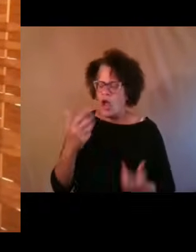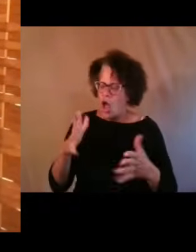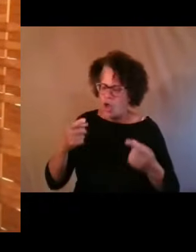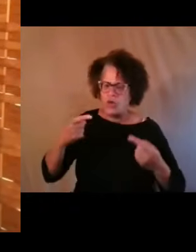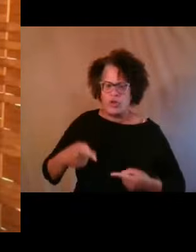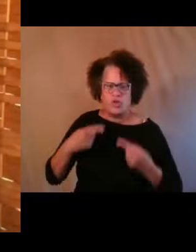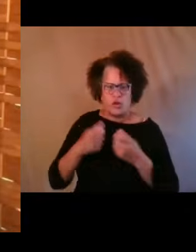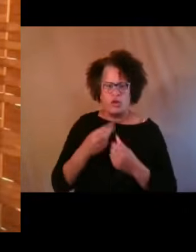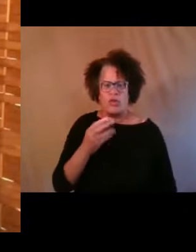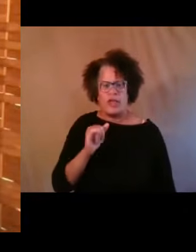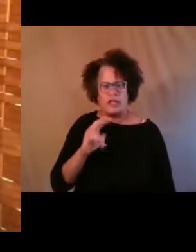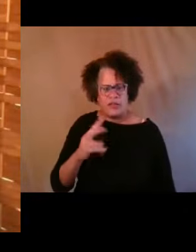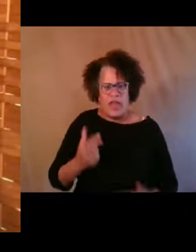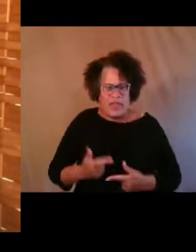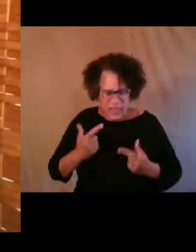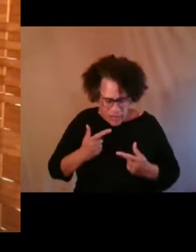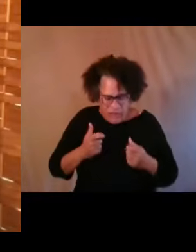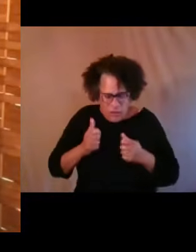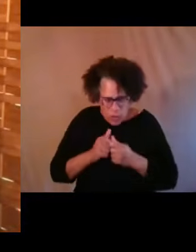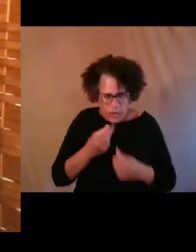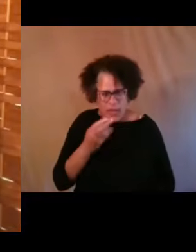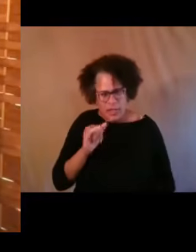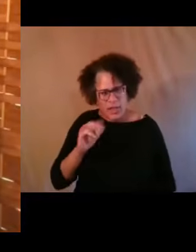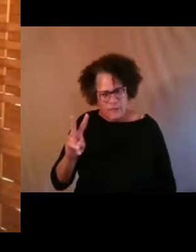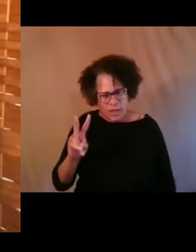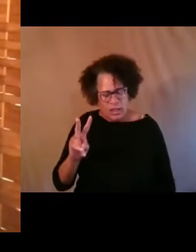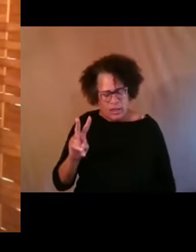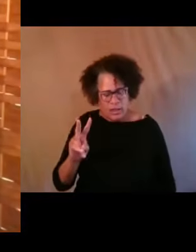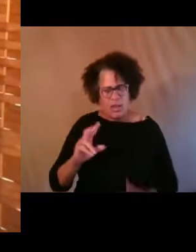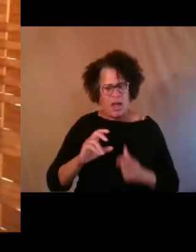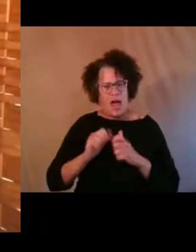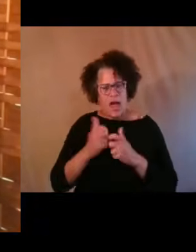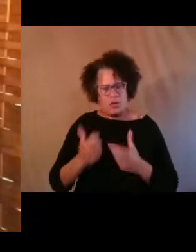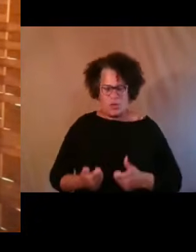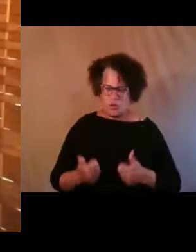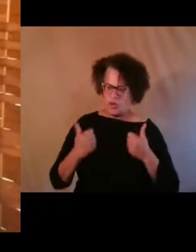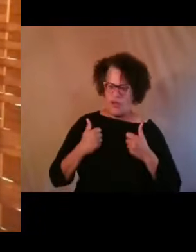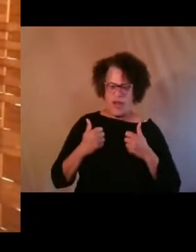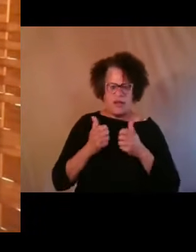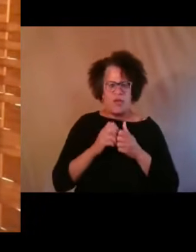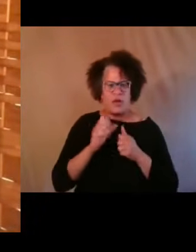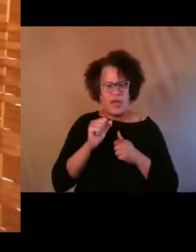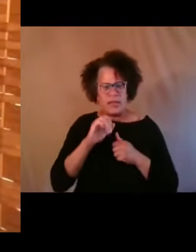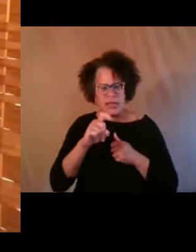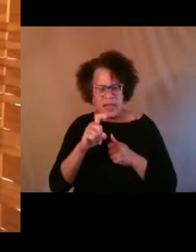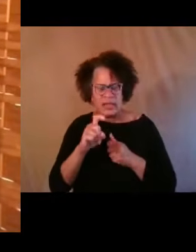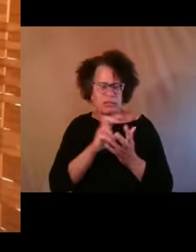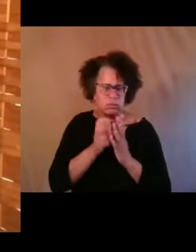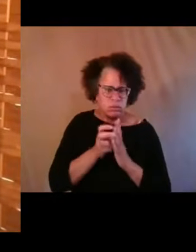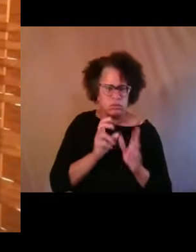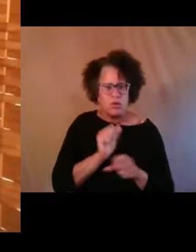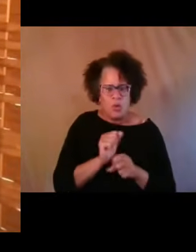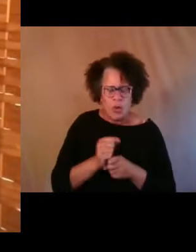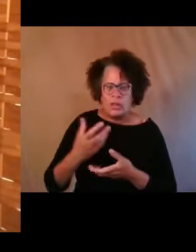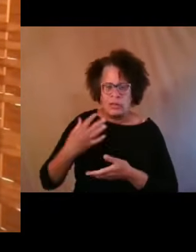and living with HIV in ways of having to survive through sex work and so on and so on. And so we were able to get half an acre of land